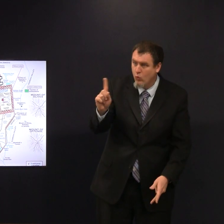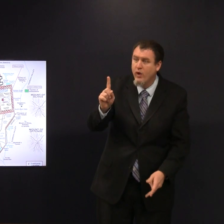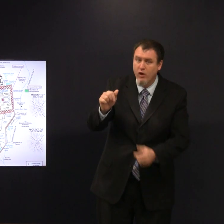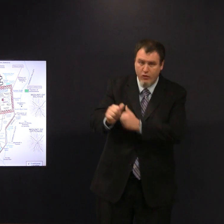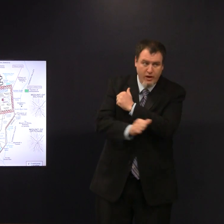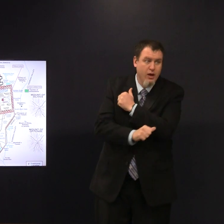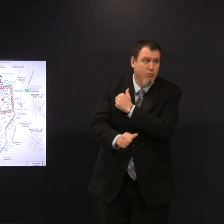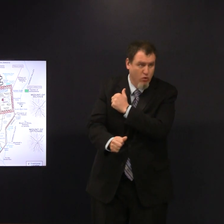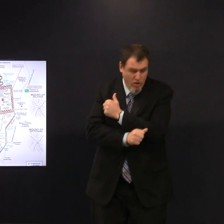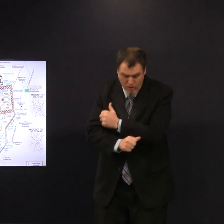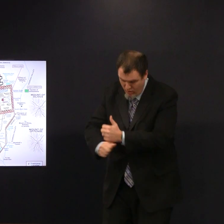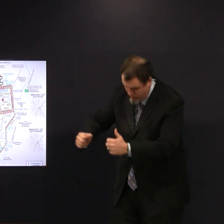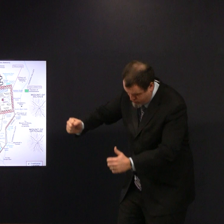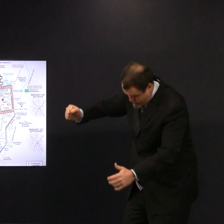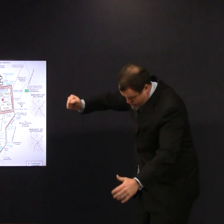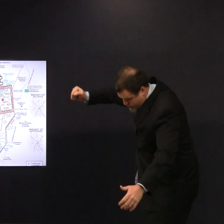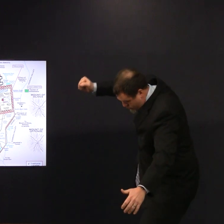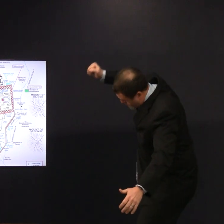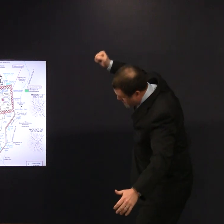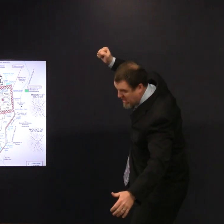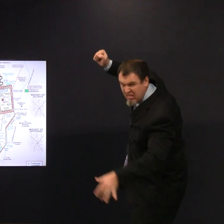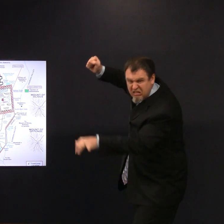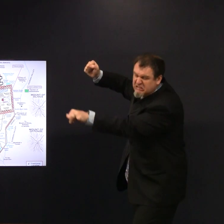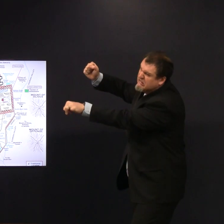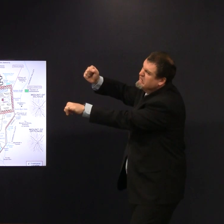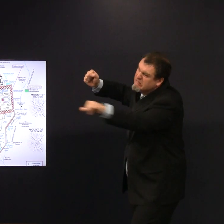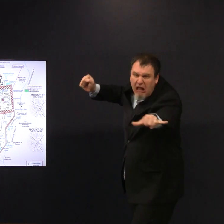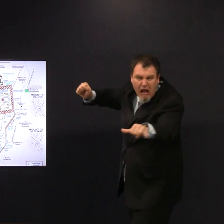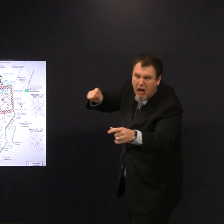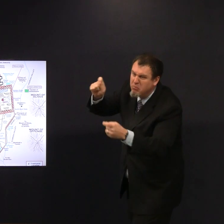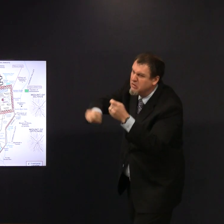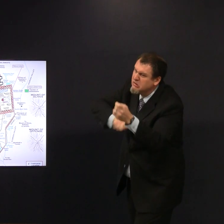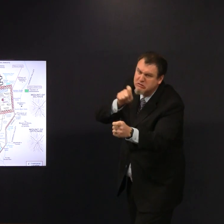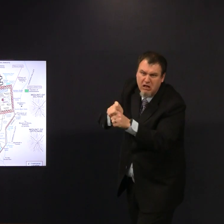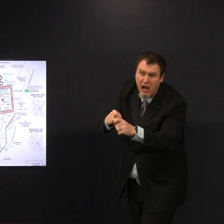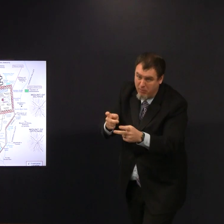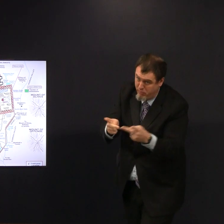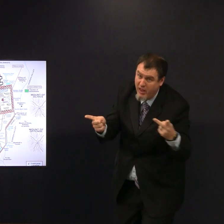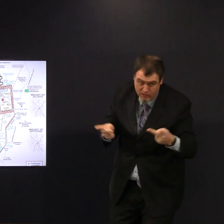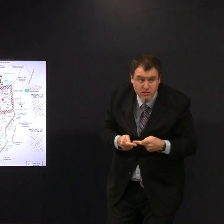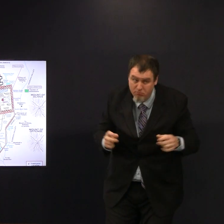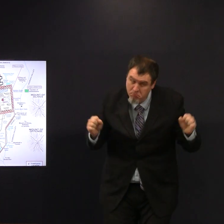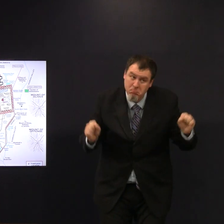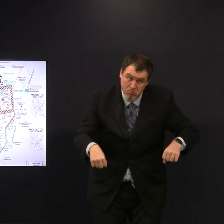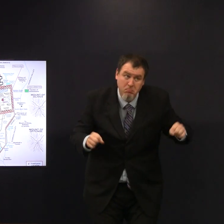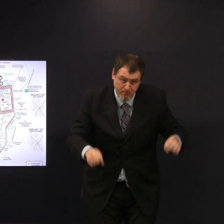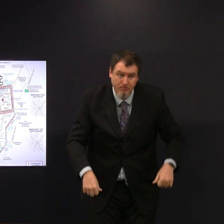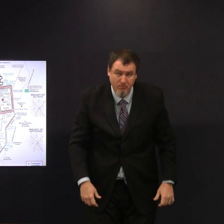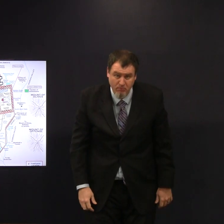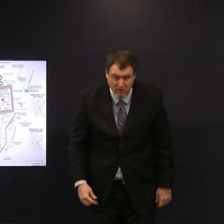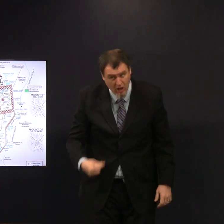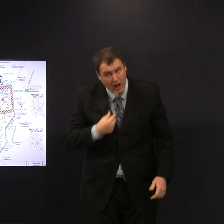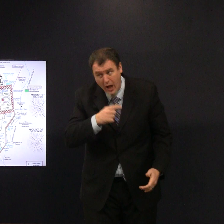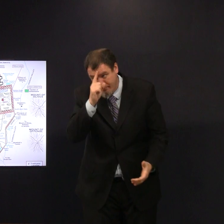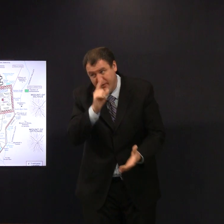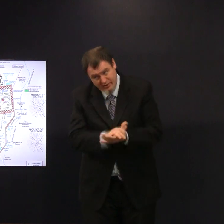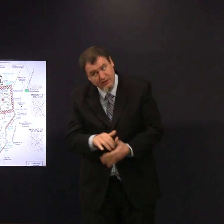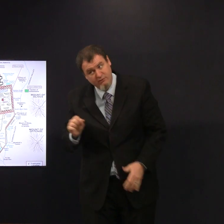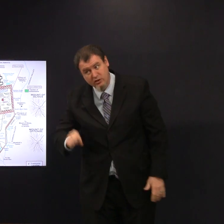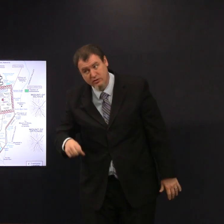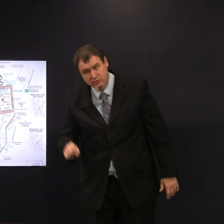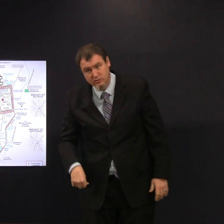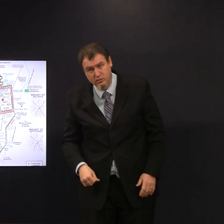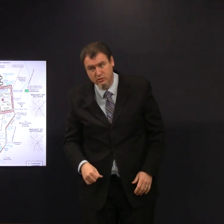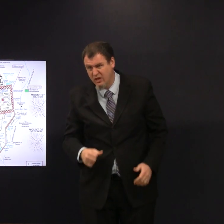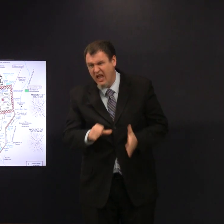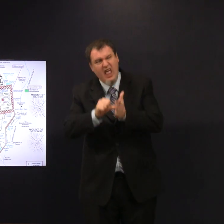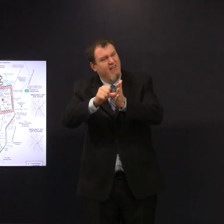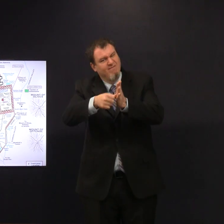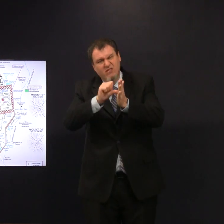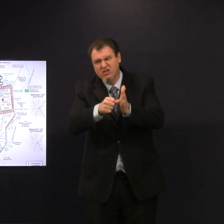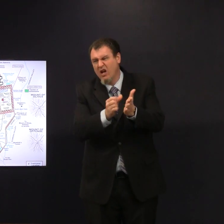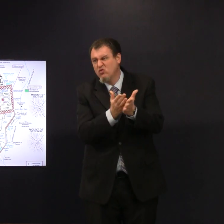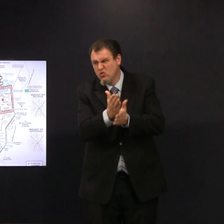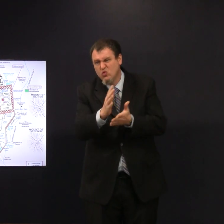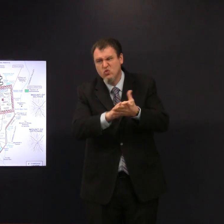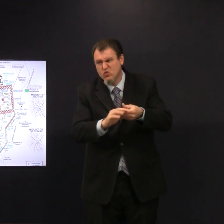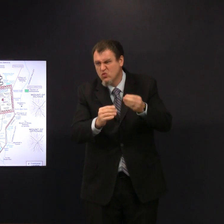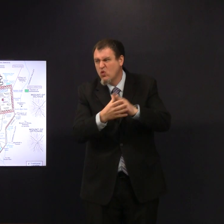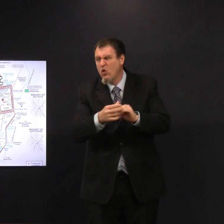and possibly that specific place where Abraham was ready to sacrifice that exact same place